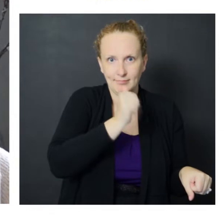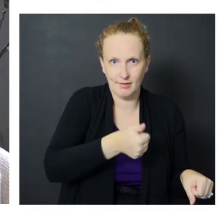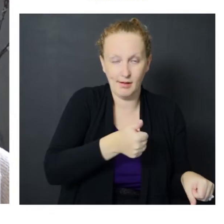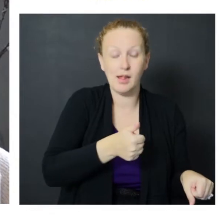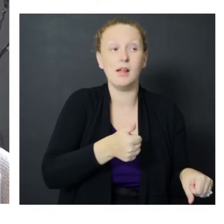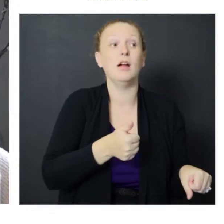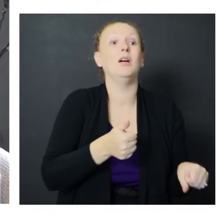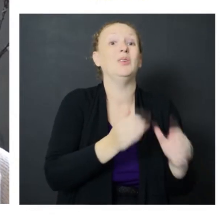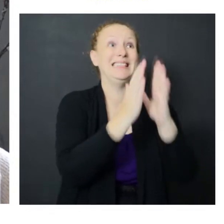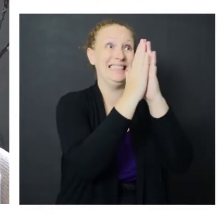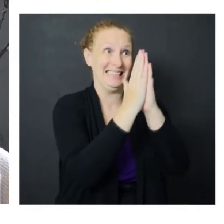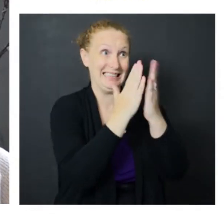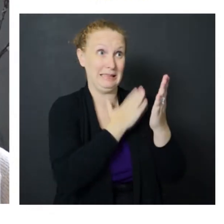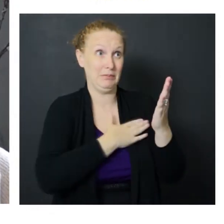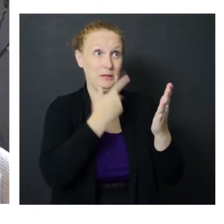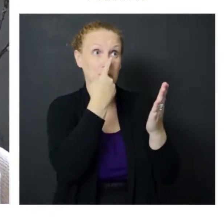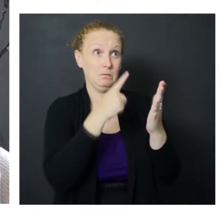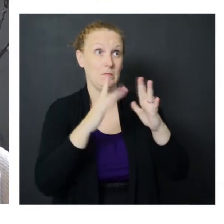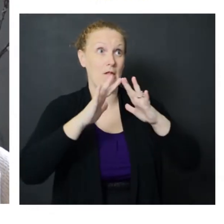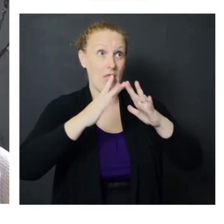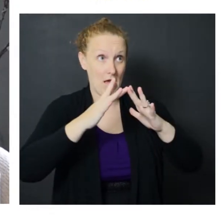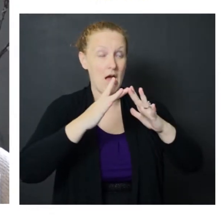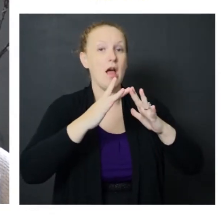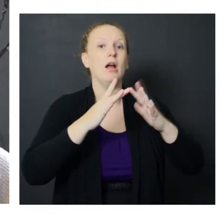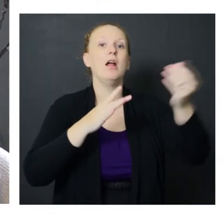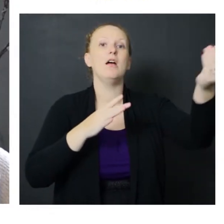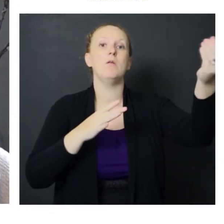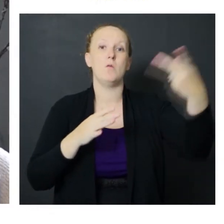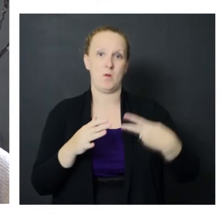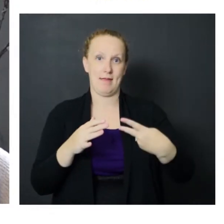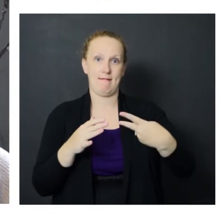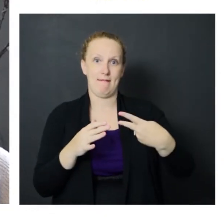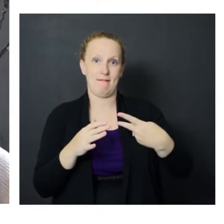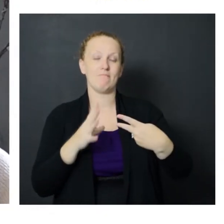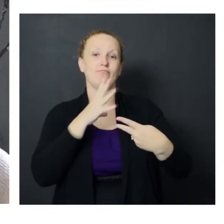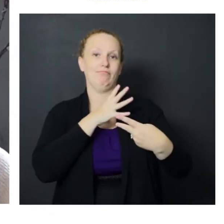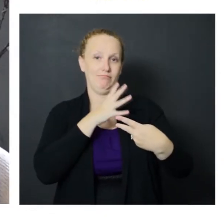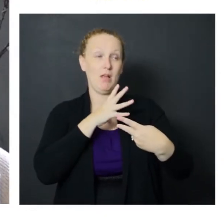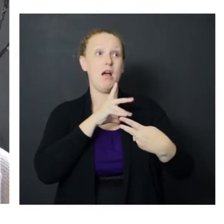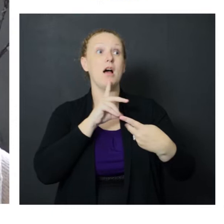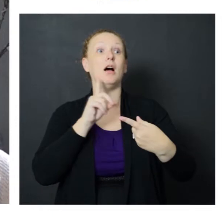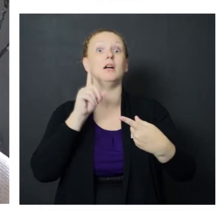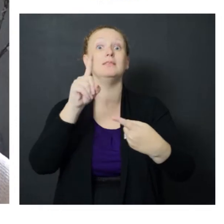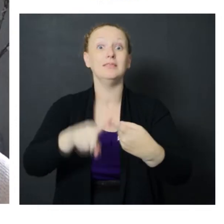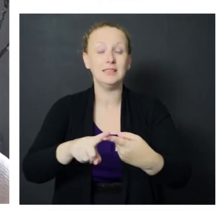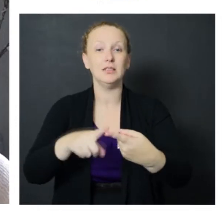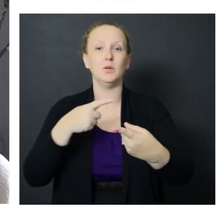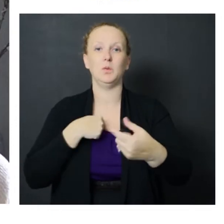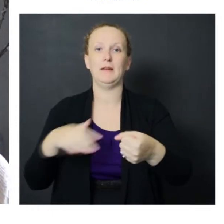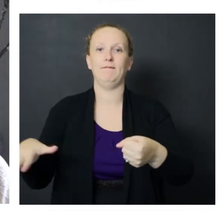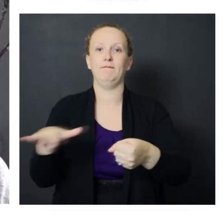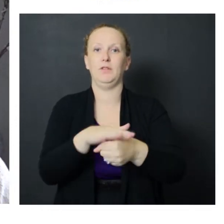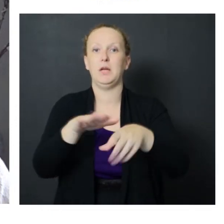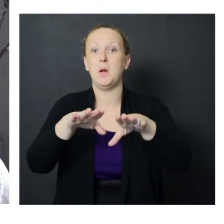And we were granted the permission to do that until either we fully reopened our operations which